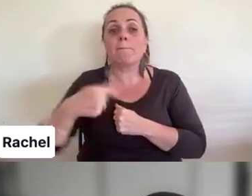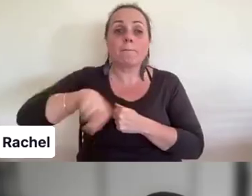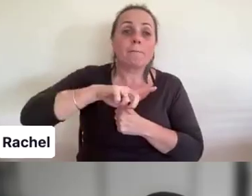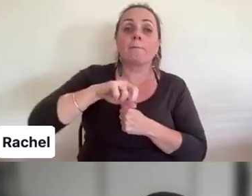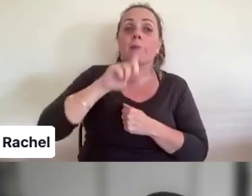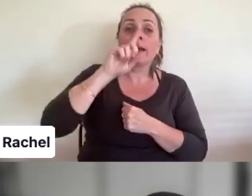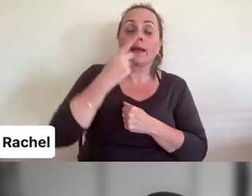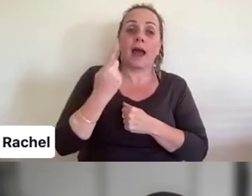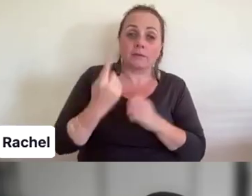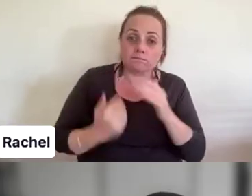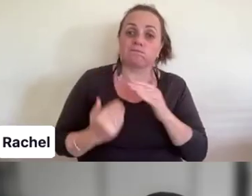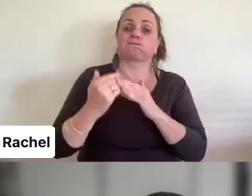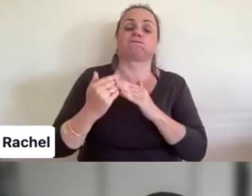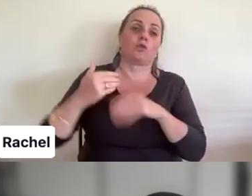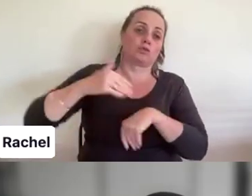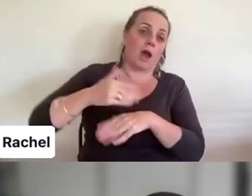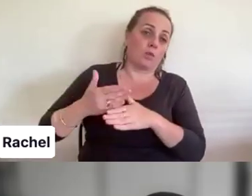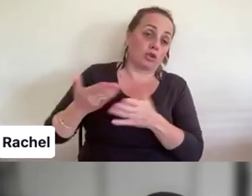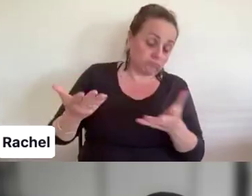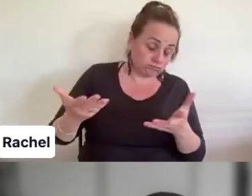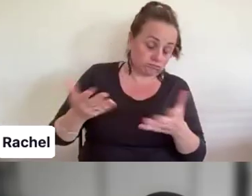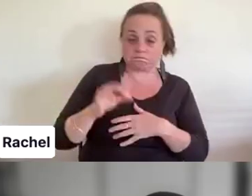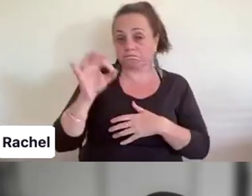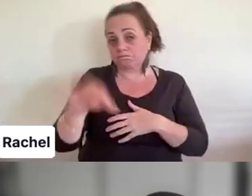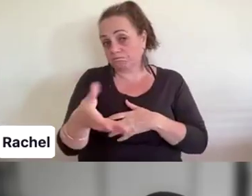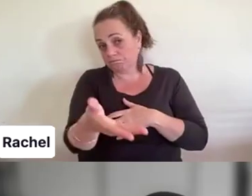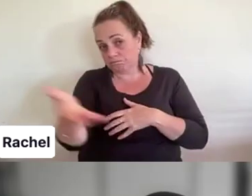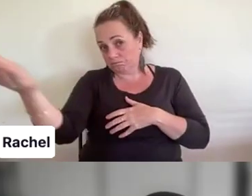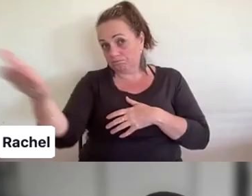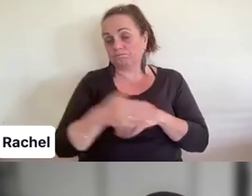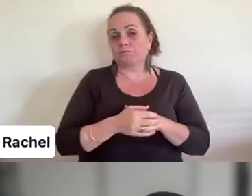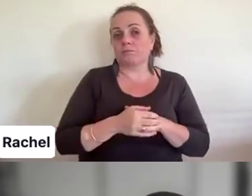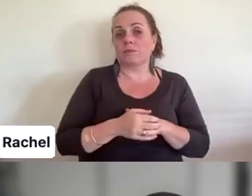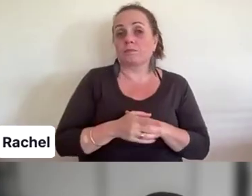for whatever reason, to work full time. But, yeah, not that I'm aware of; that would be great.